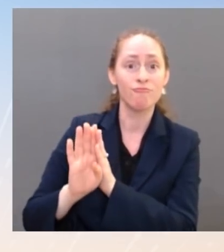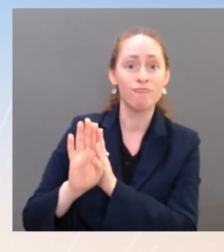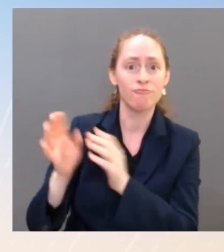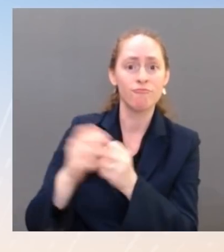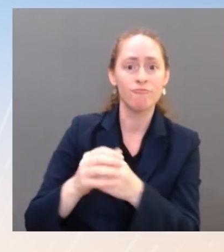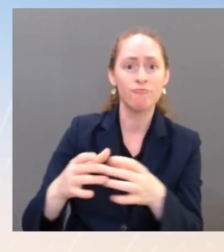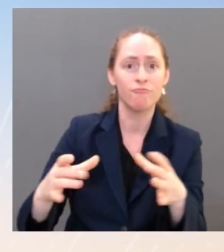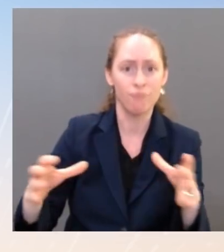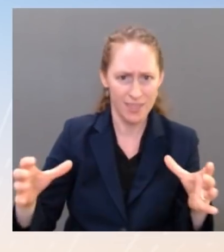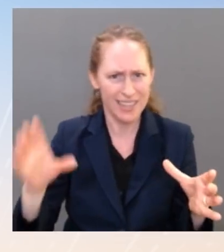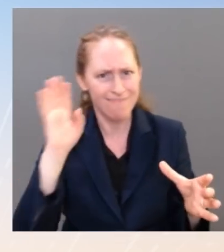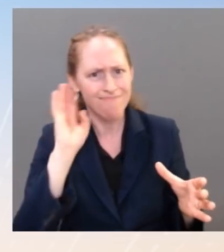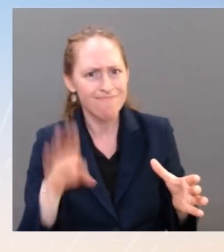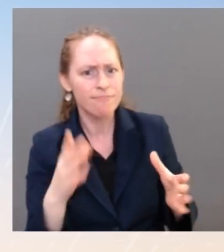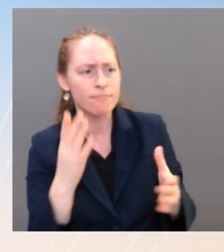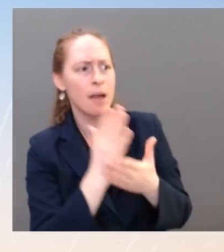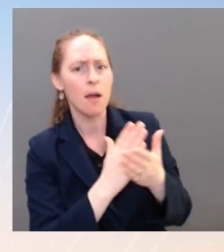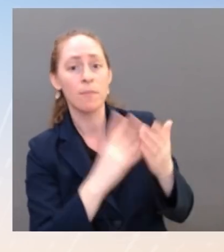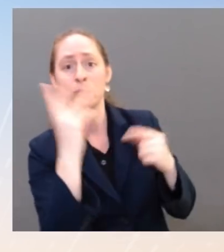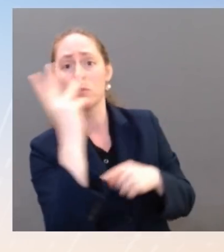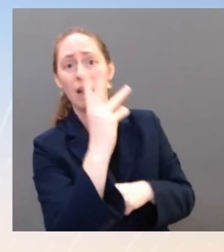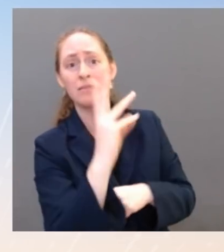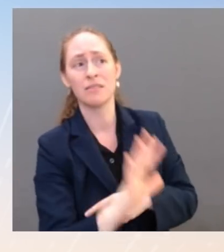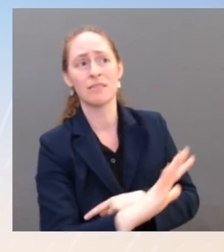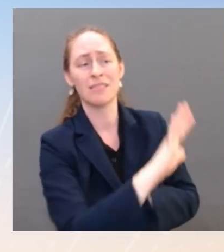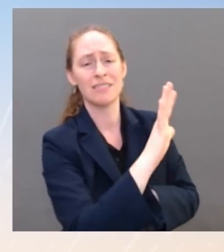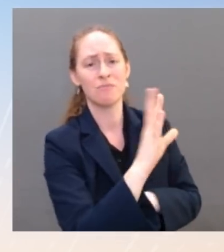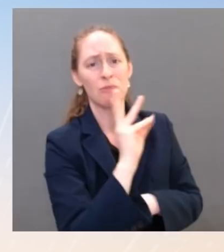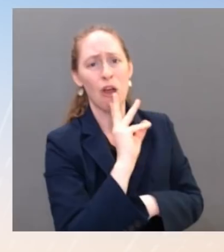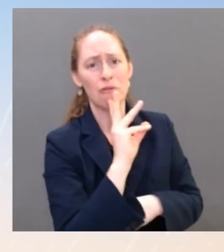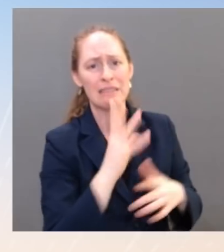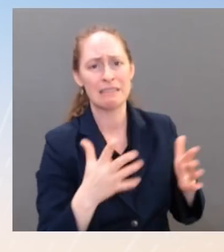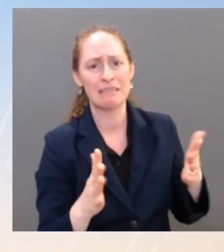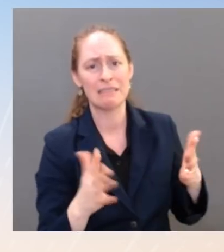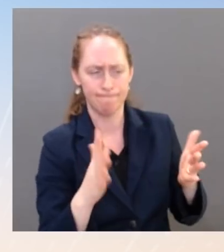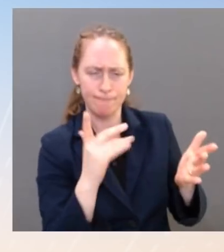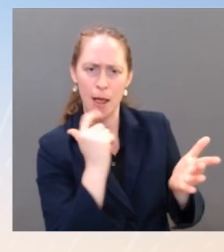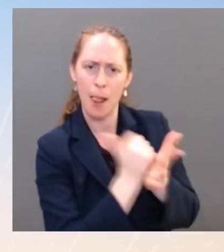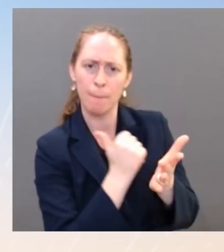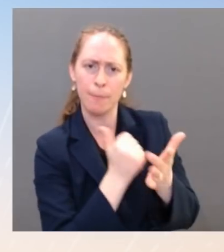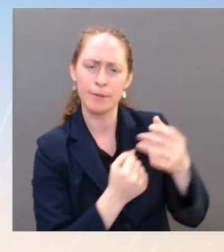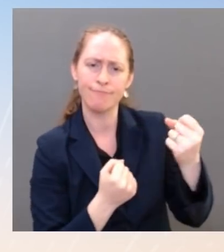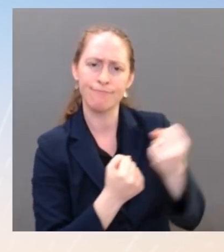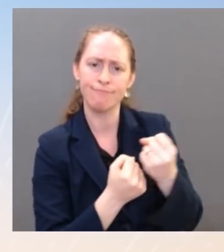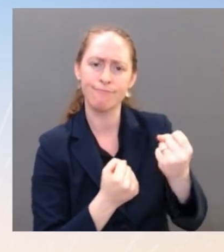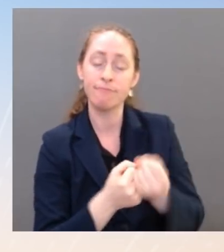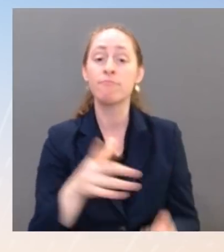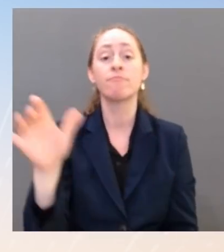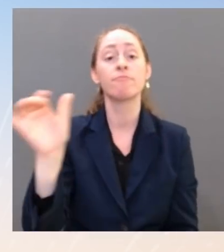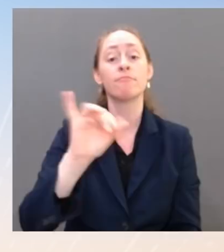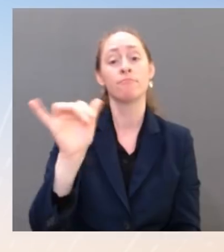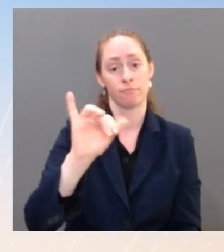The law is also making significant investments in tribal communities, putting resources in the hands of tribal nations.